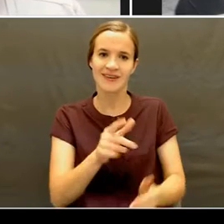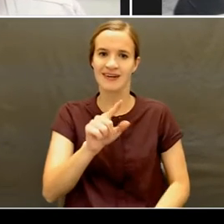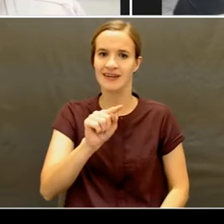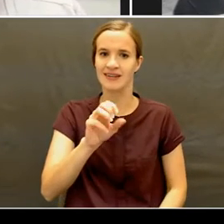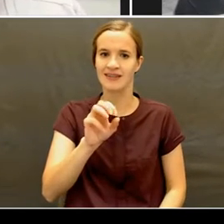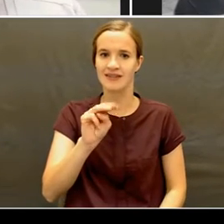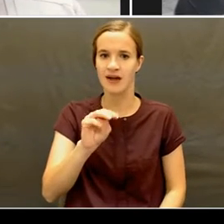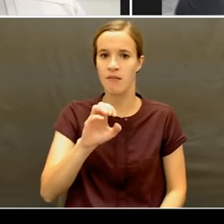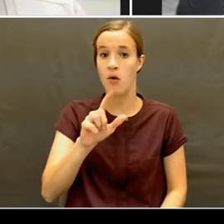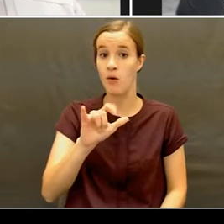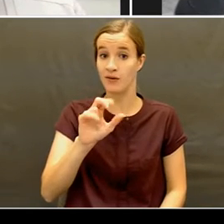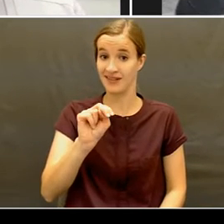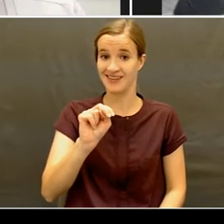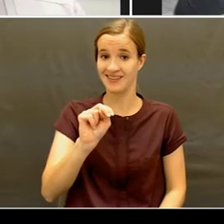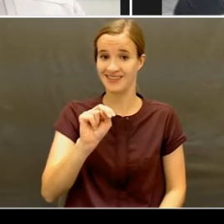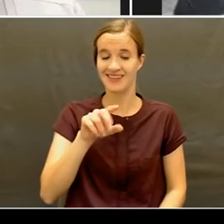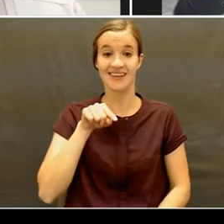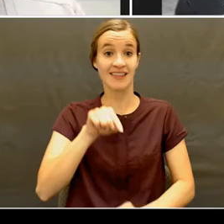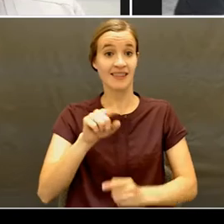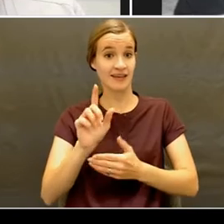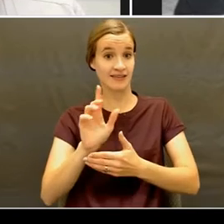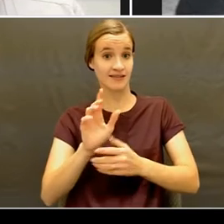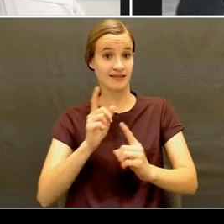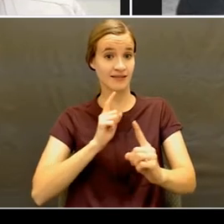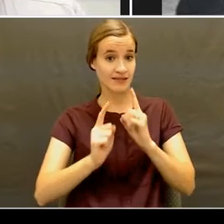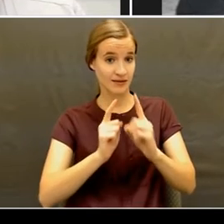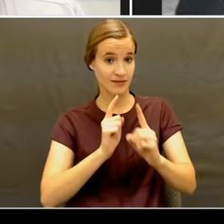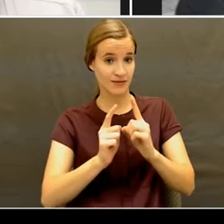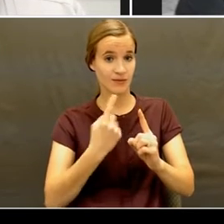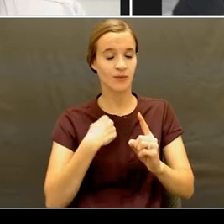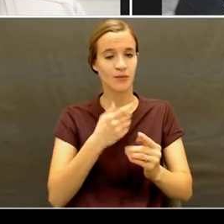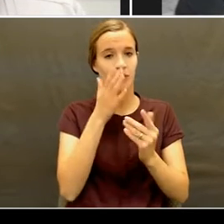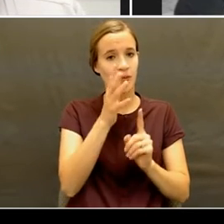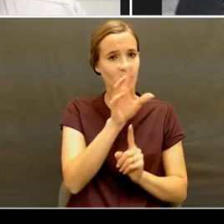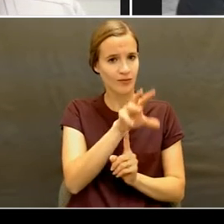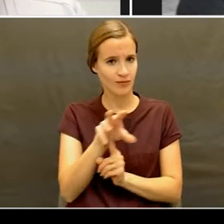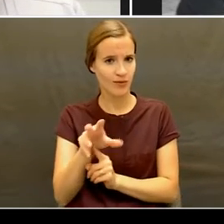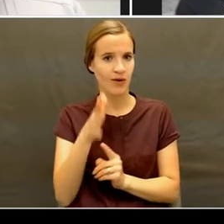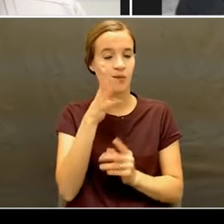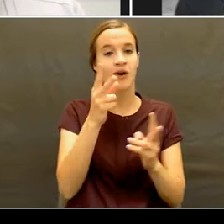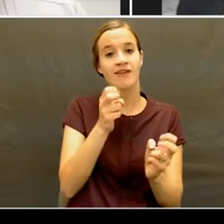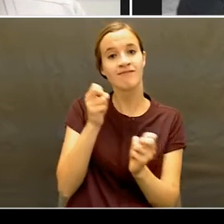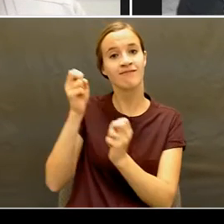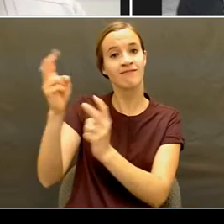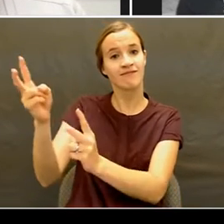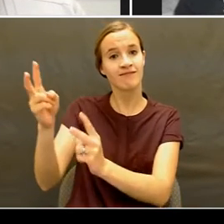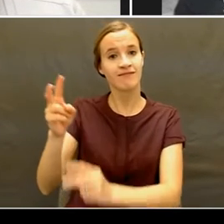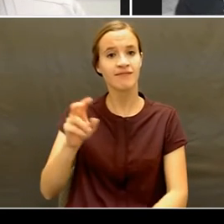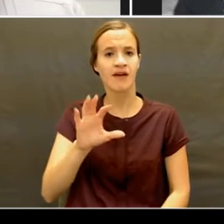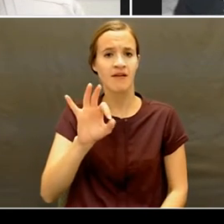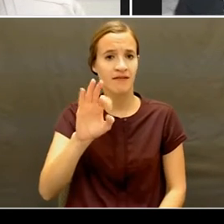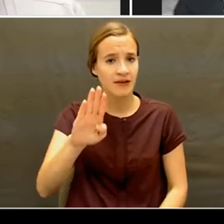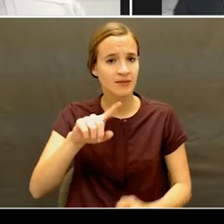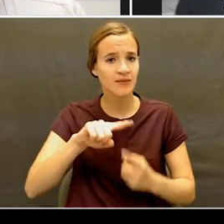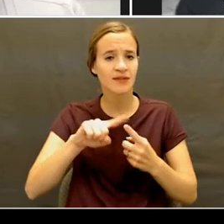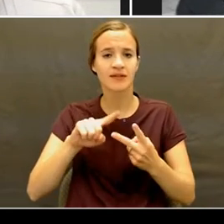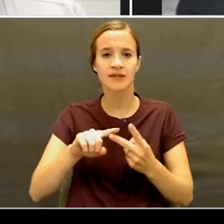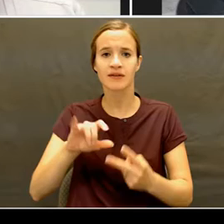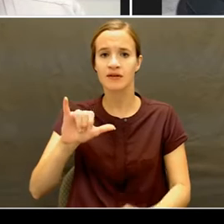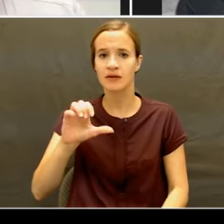Olin that will then air on Facebook and YouTube channels for this purpose. You can find them by